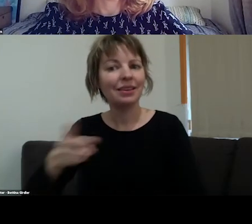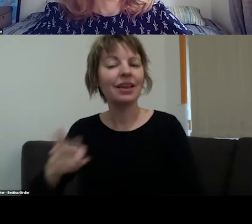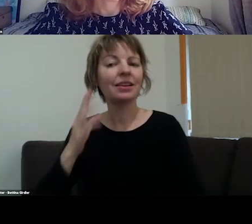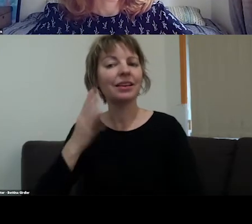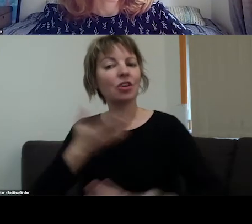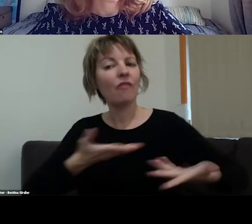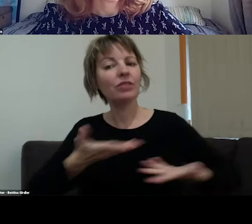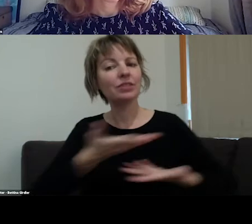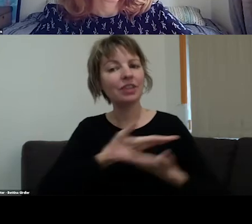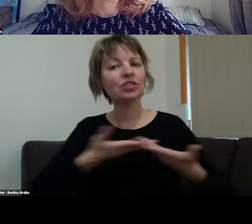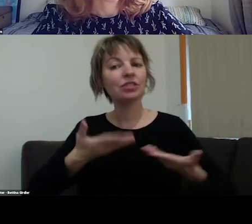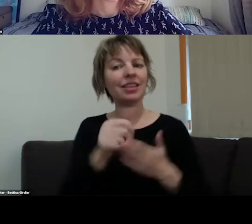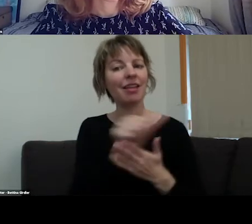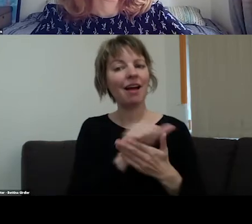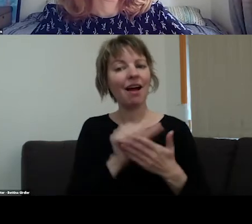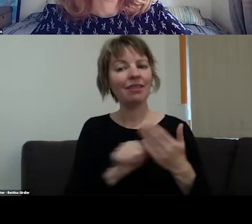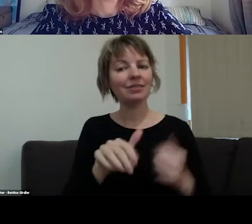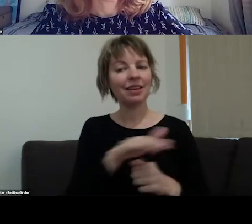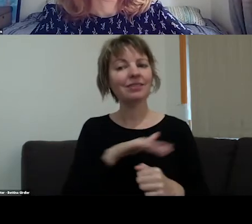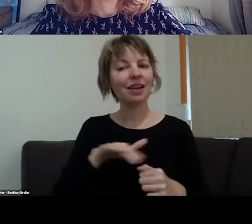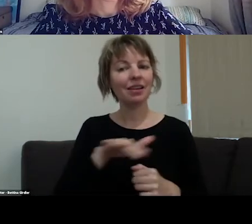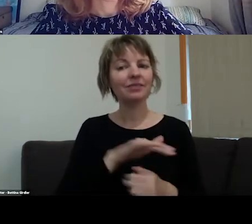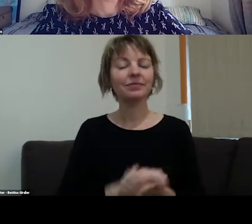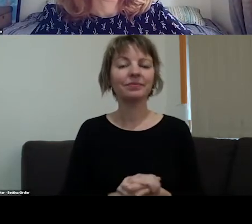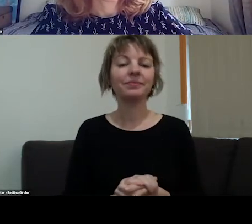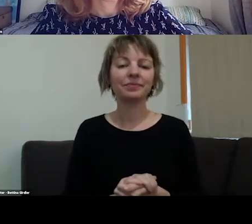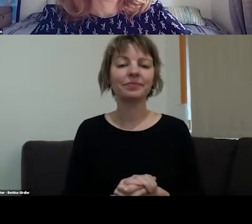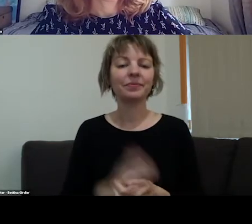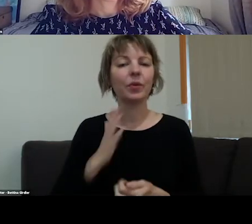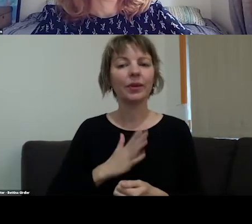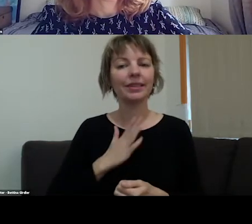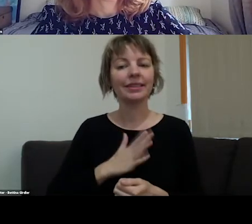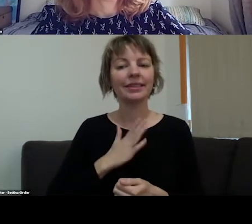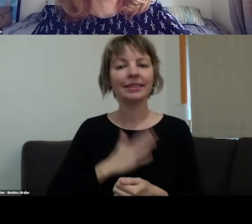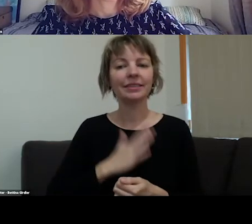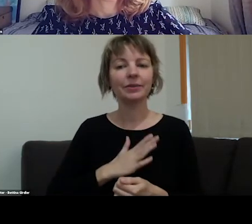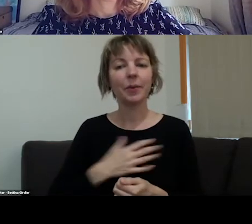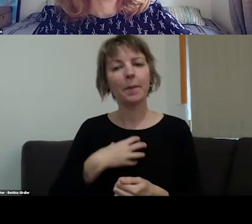I think also it's, you know, we need to also better understand and be able